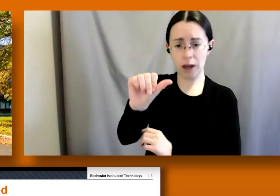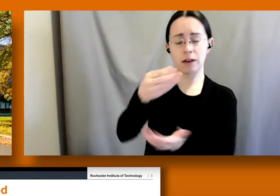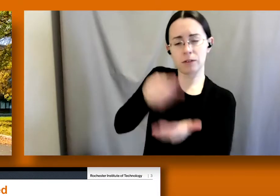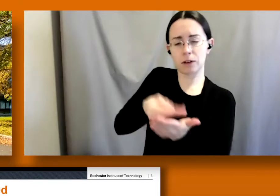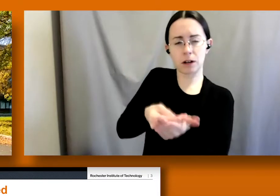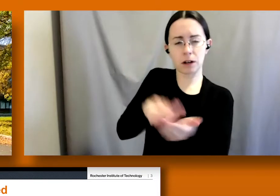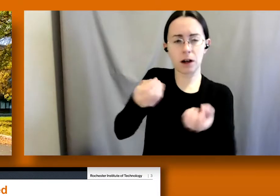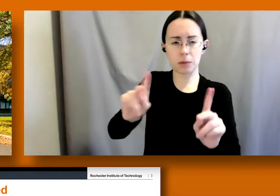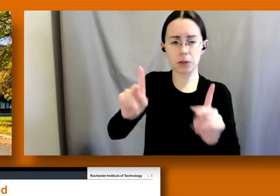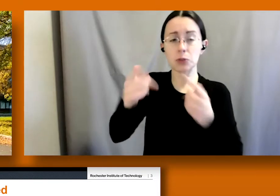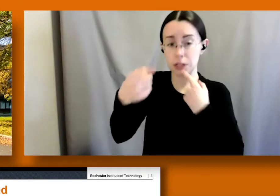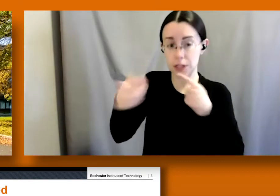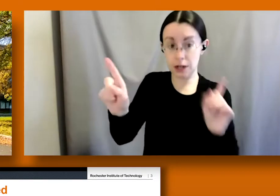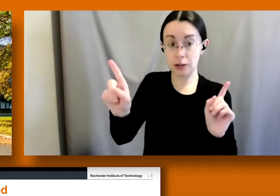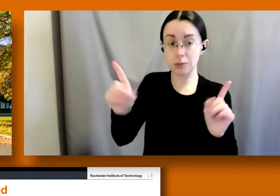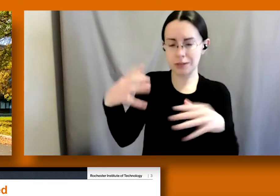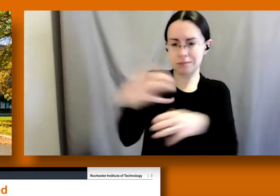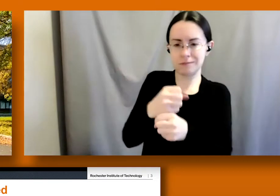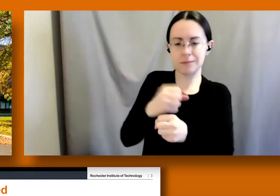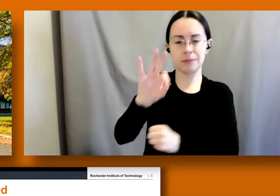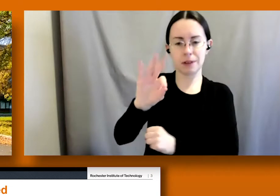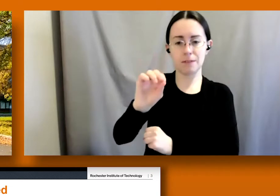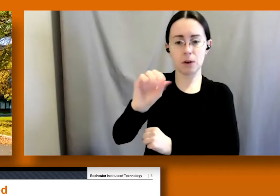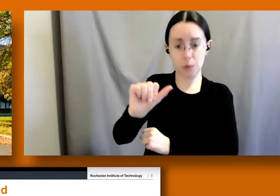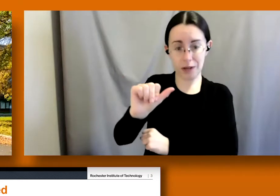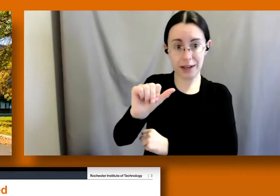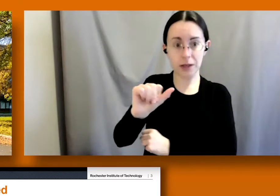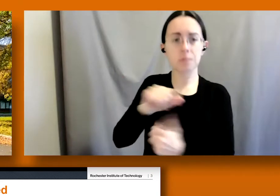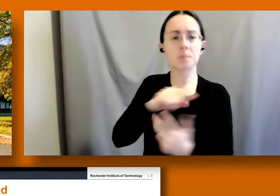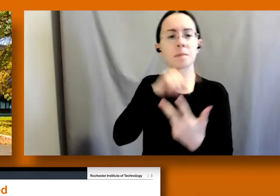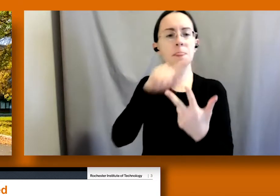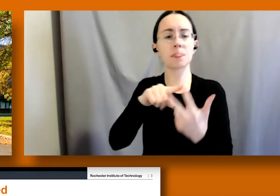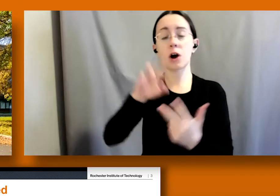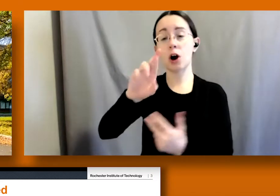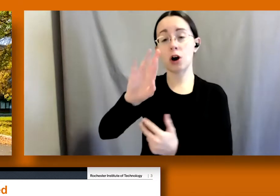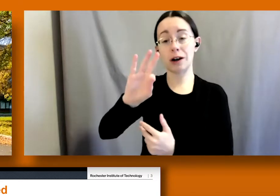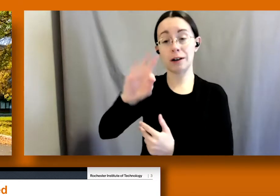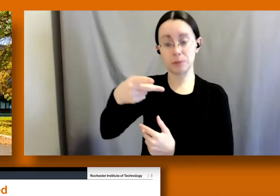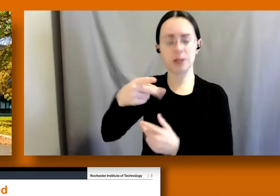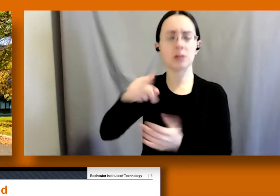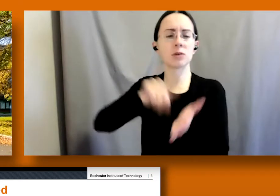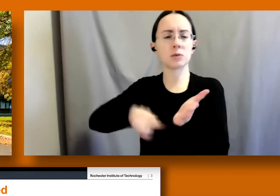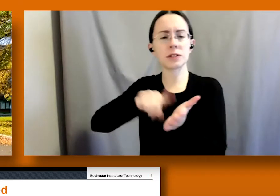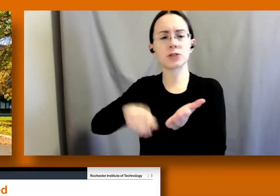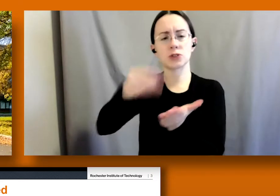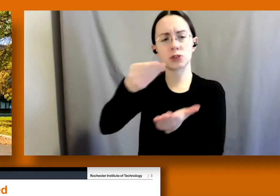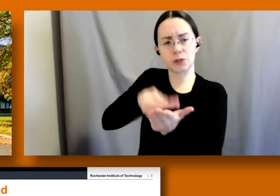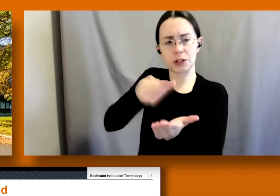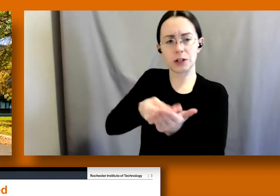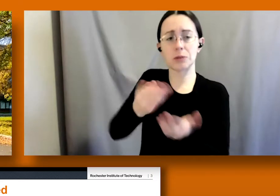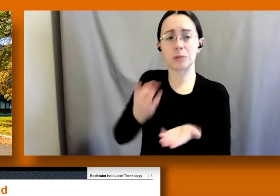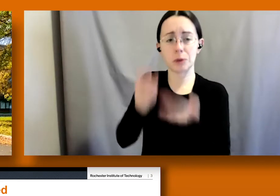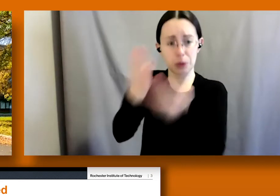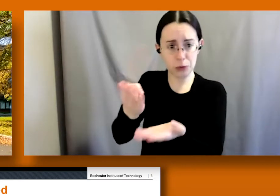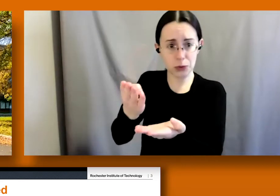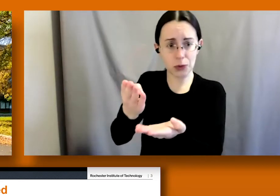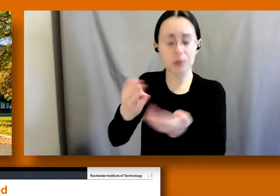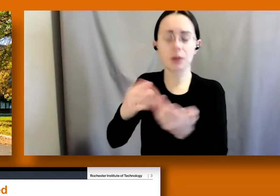or a research funding proposal, RFP, or a solicitation, as it's commonly called,